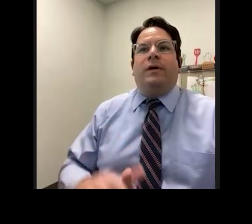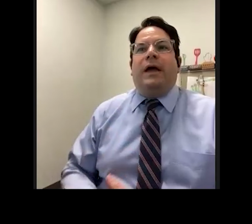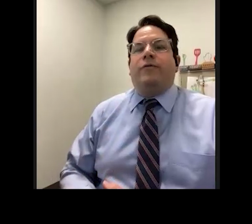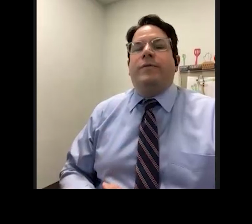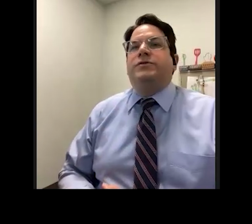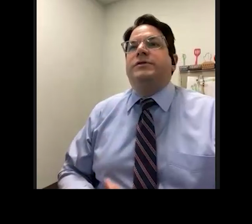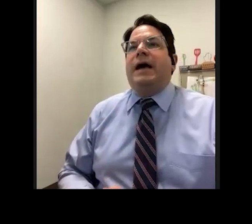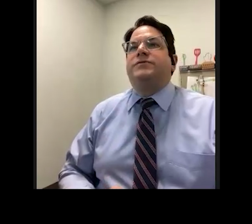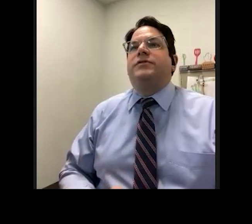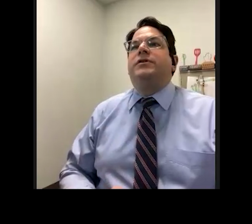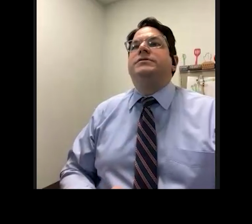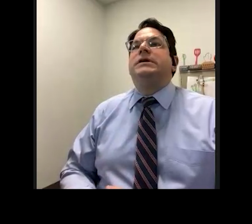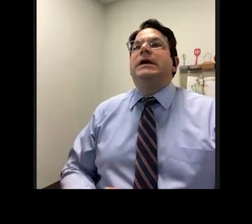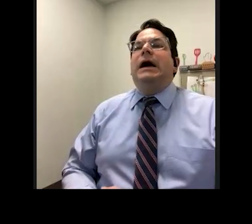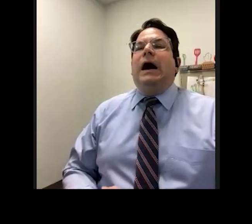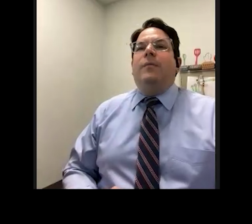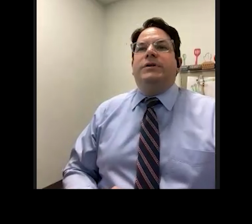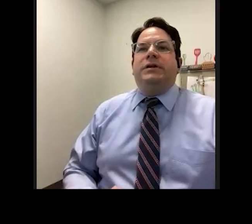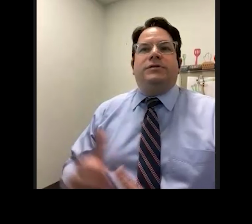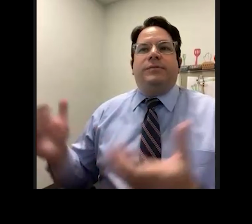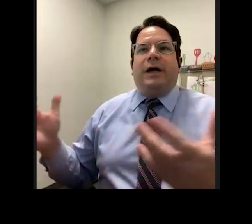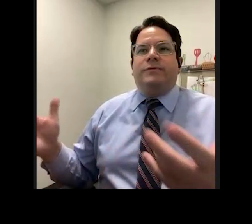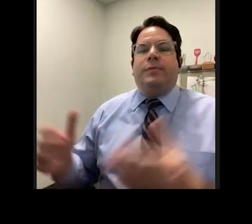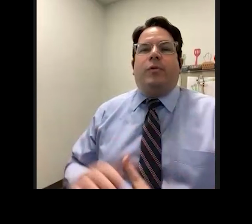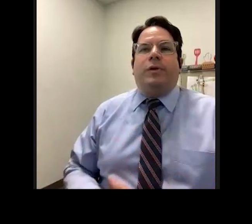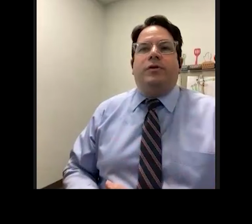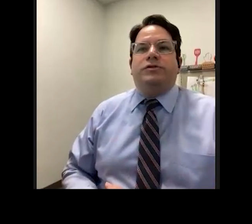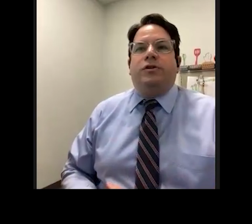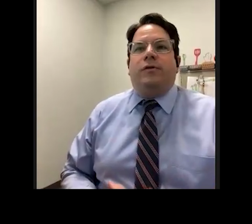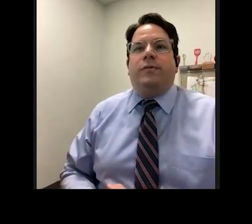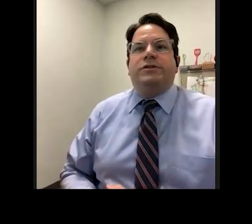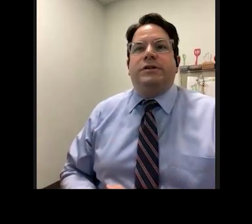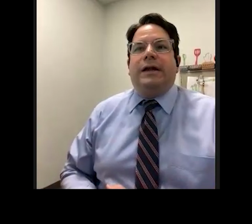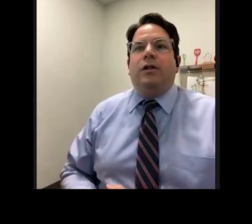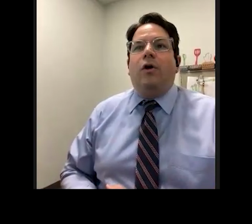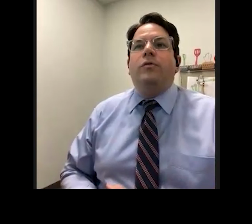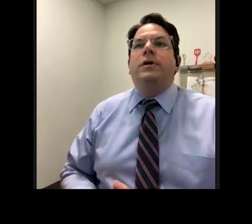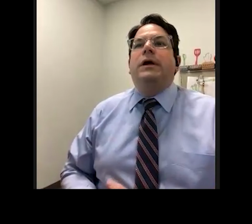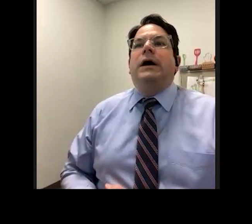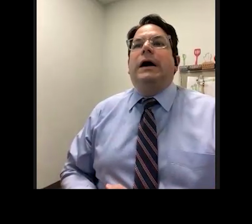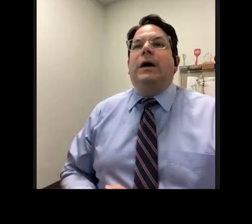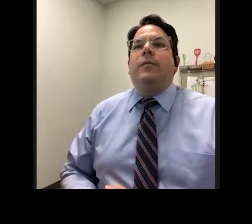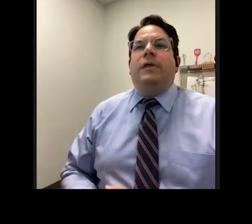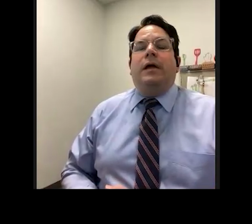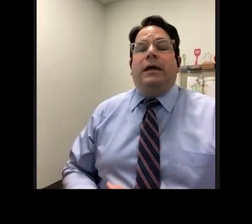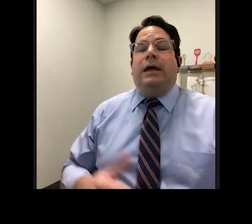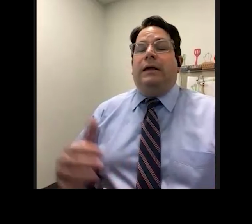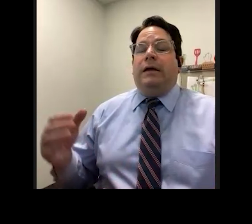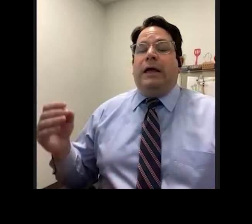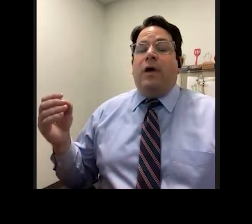of information on tax returns. But sometimes people will be using your information to get a loan.